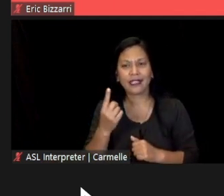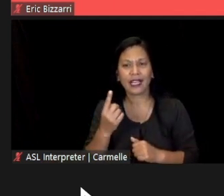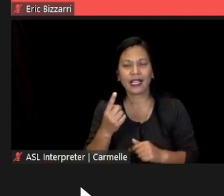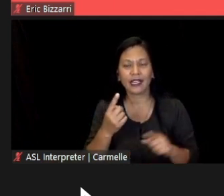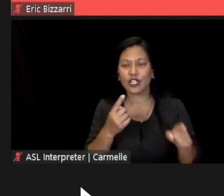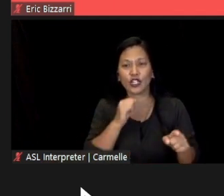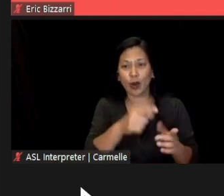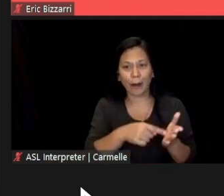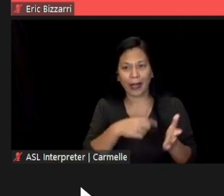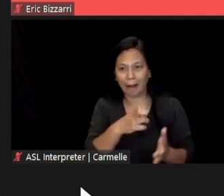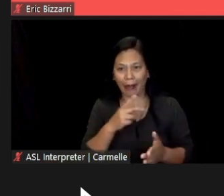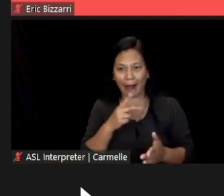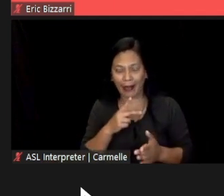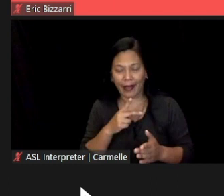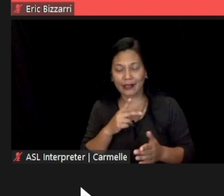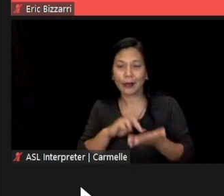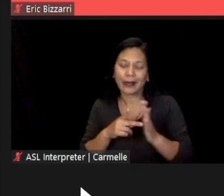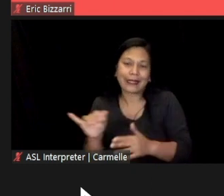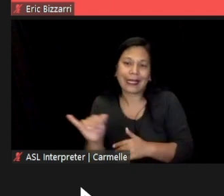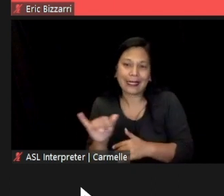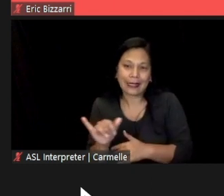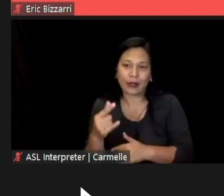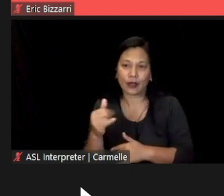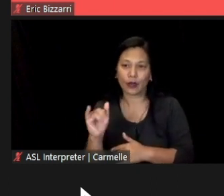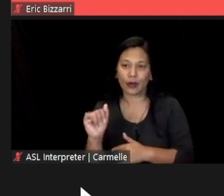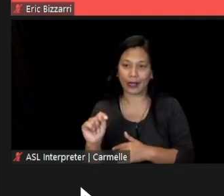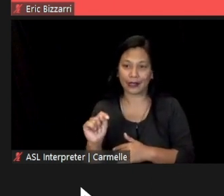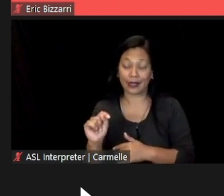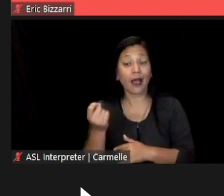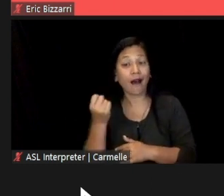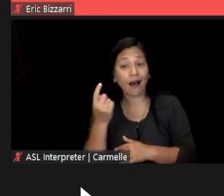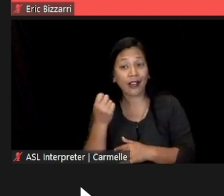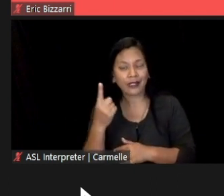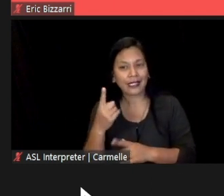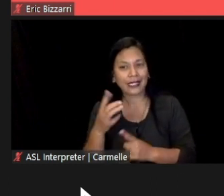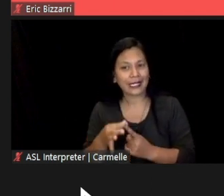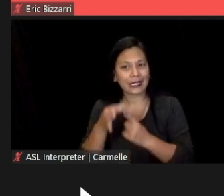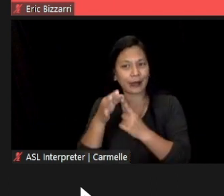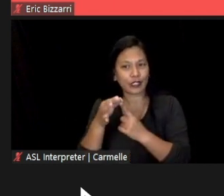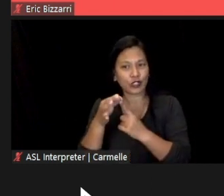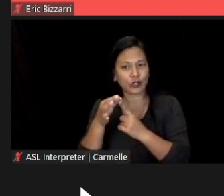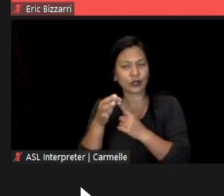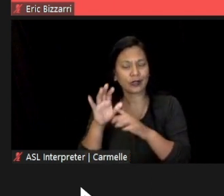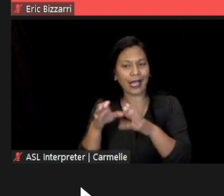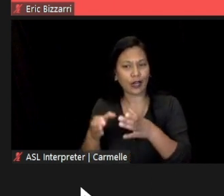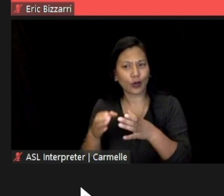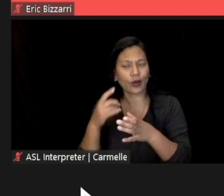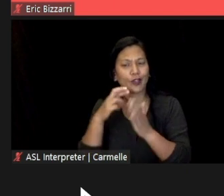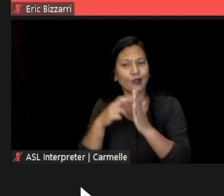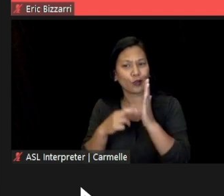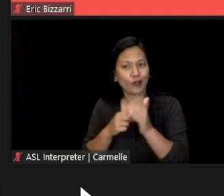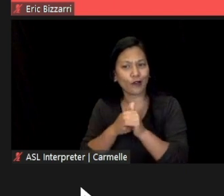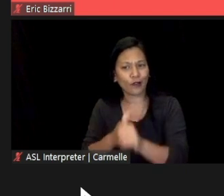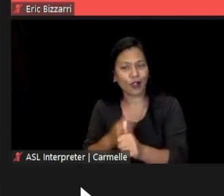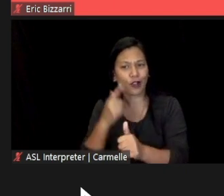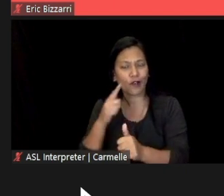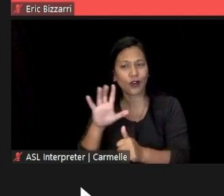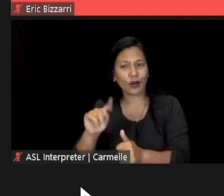So it acts as a grant, but it also has a unique status in the income tax regs in the sense that it does not grind your tax credit.